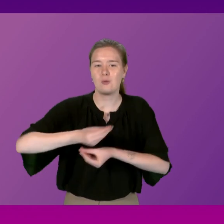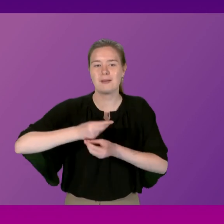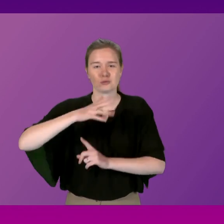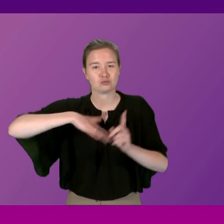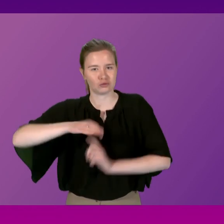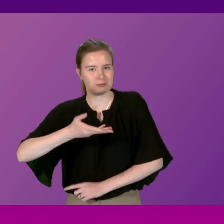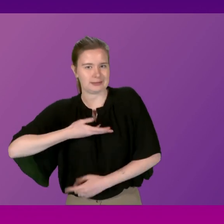rights.